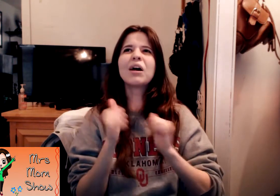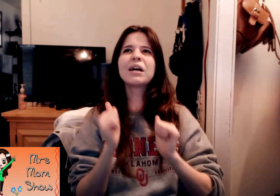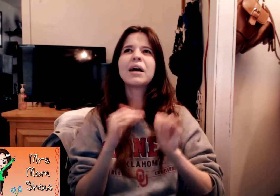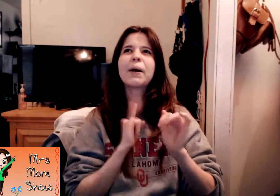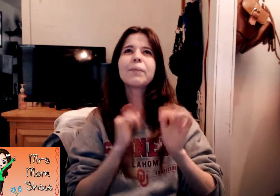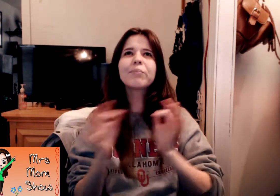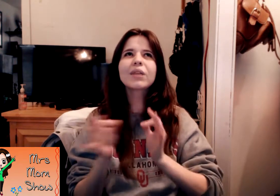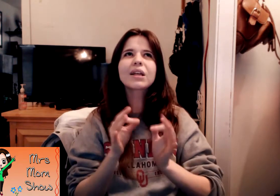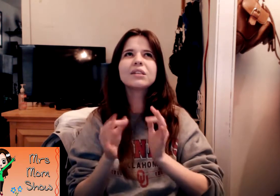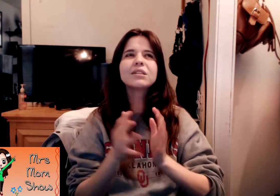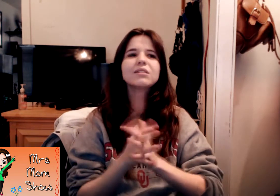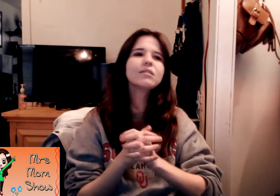How can I explain this?